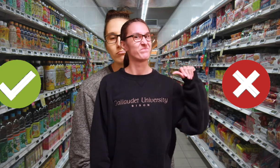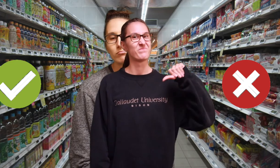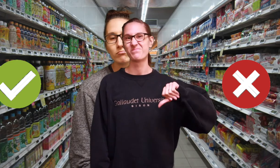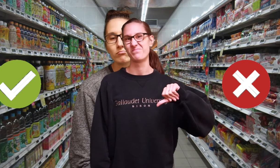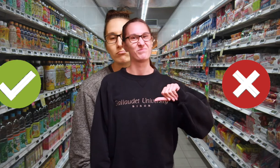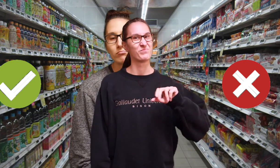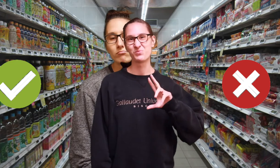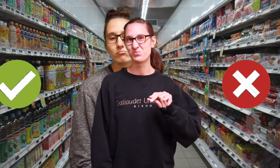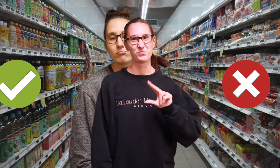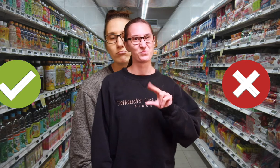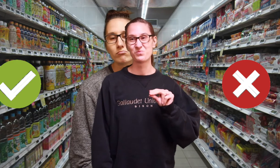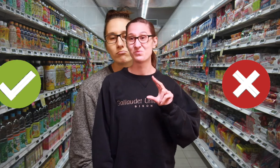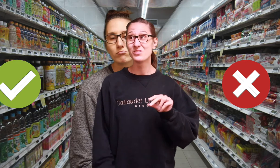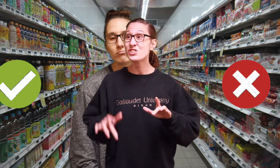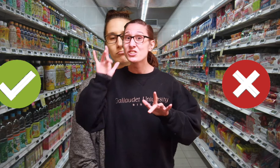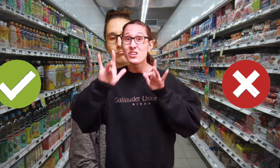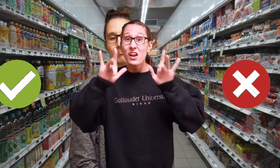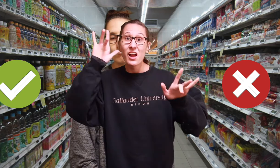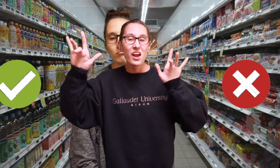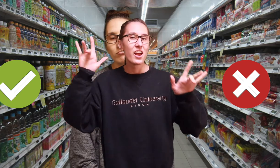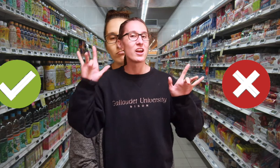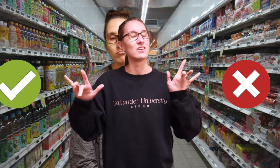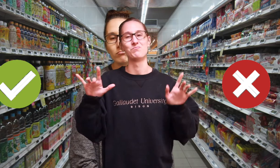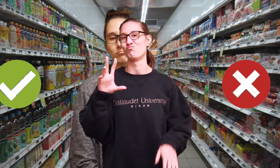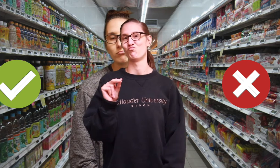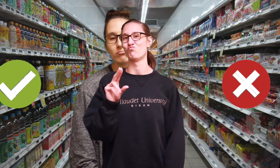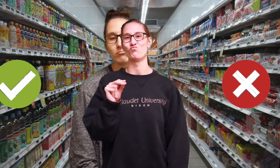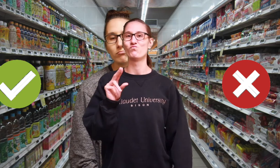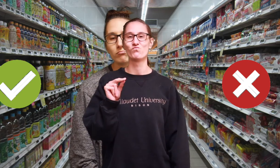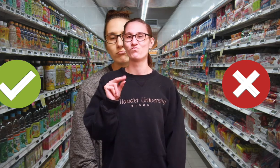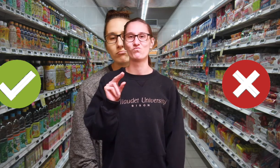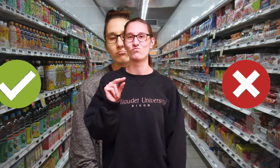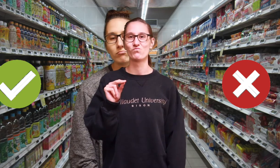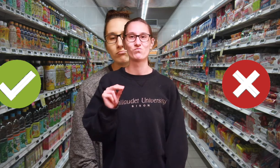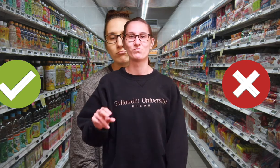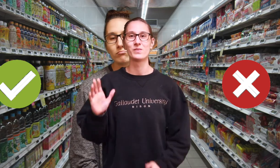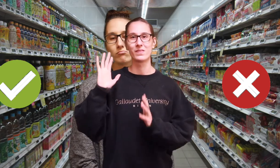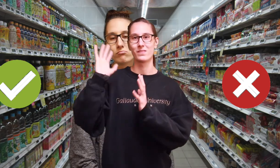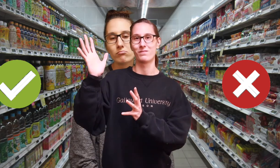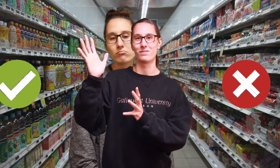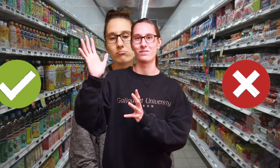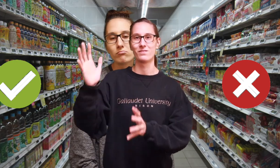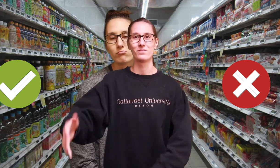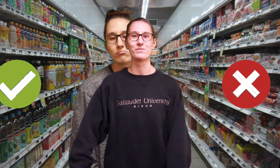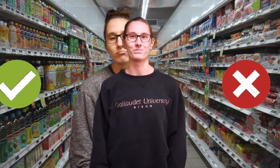Bad. Don't touch things. Leave them alone